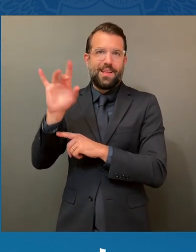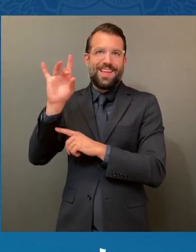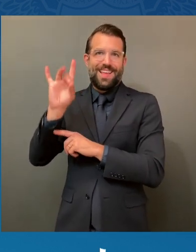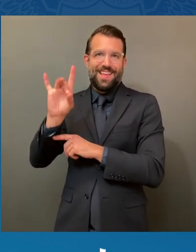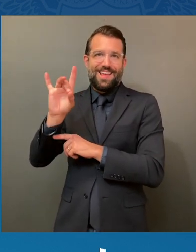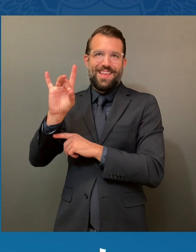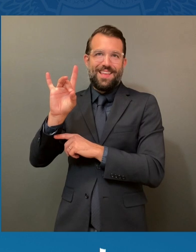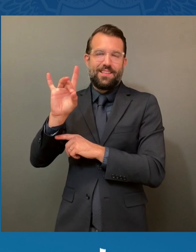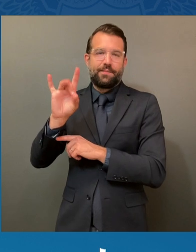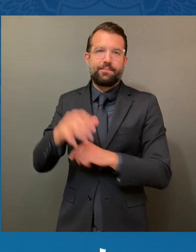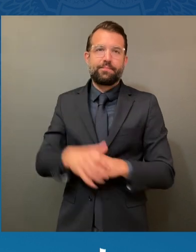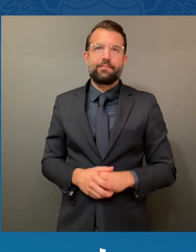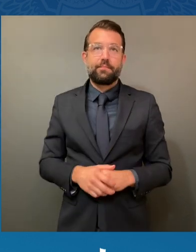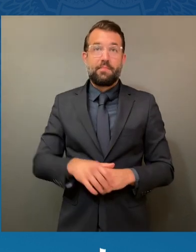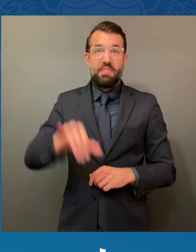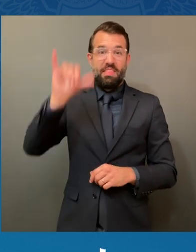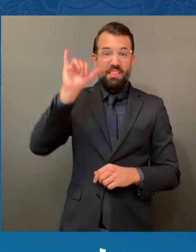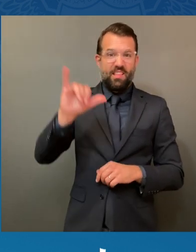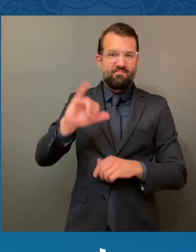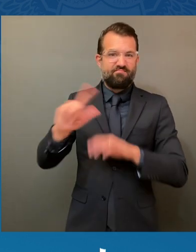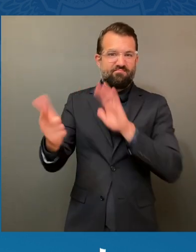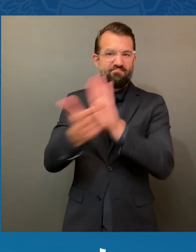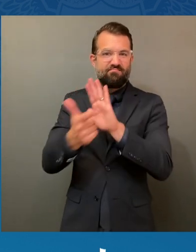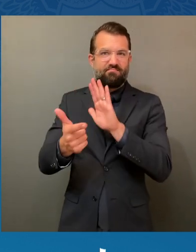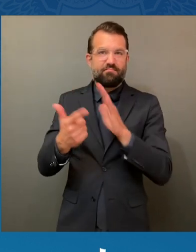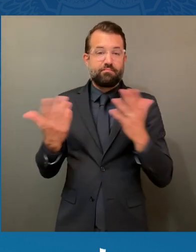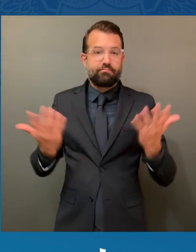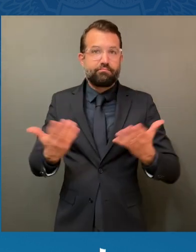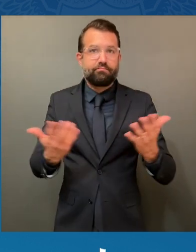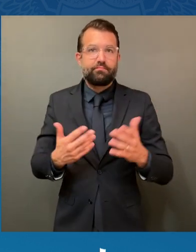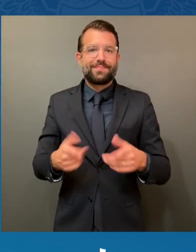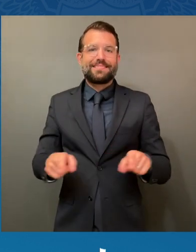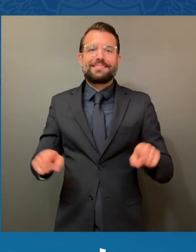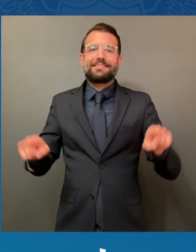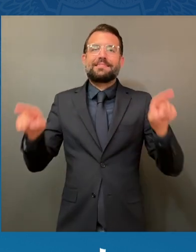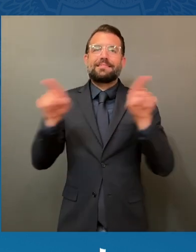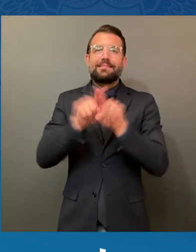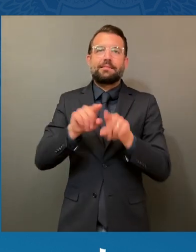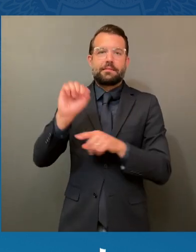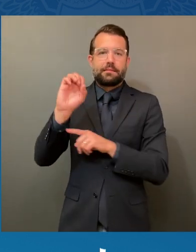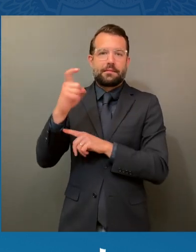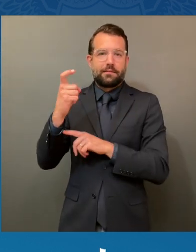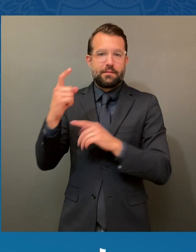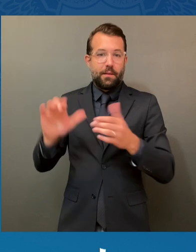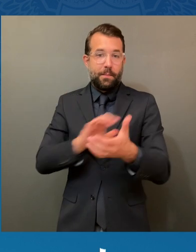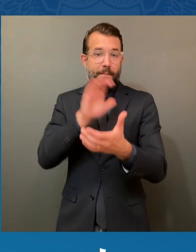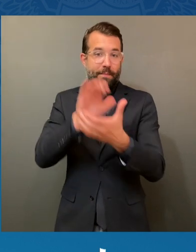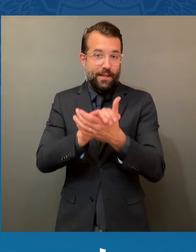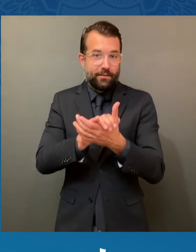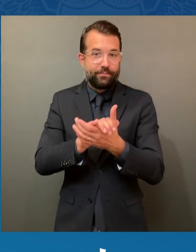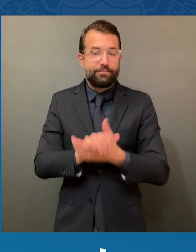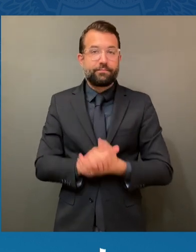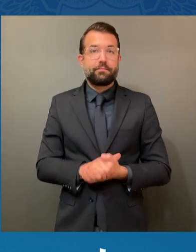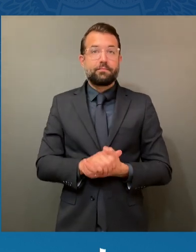which bans same-sex marriage. You may all remember it, DAGA, that in my race for Attorney General,